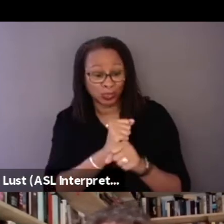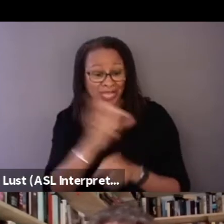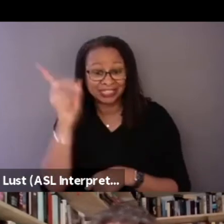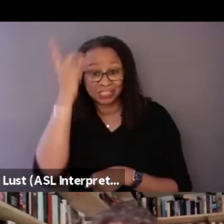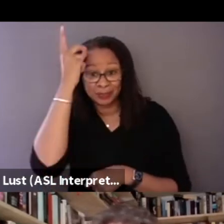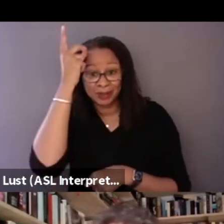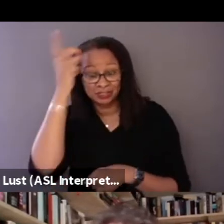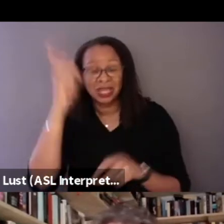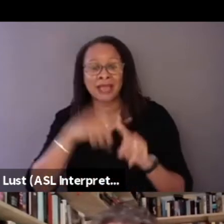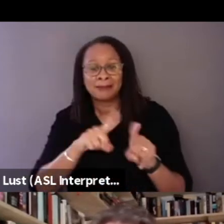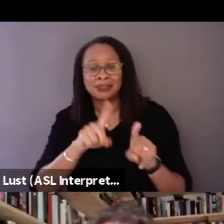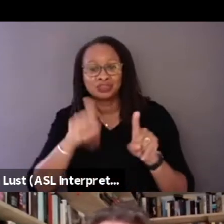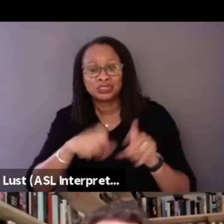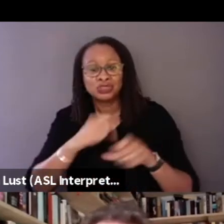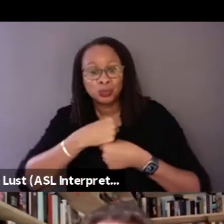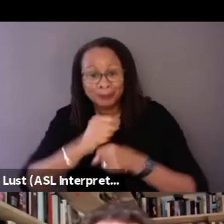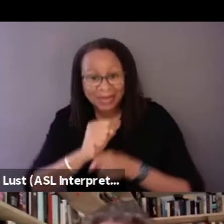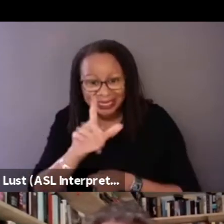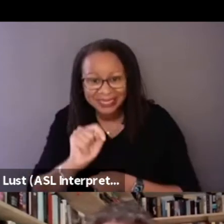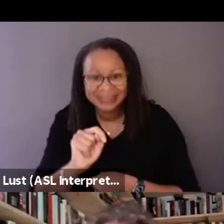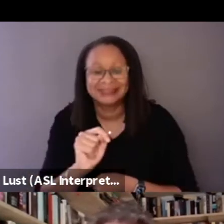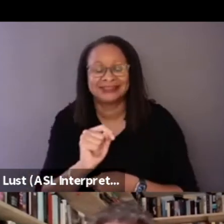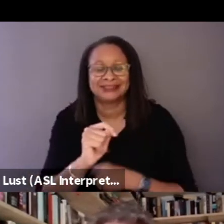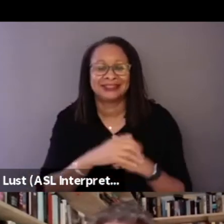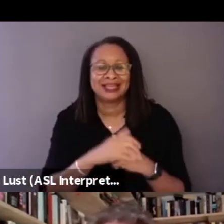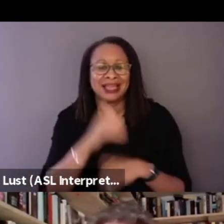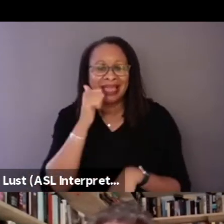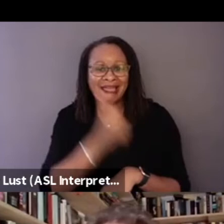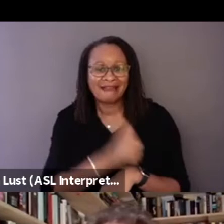you have to make it every damn day.